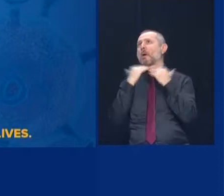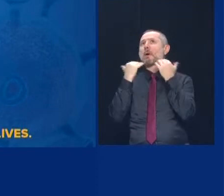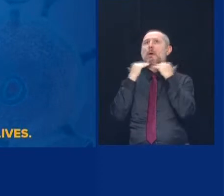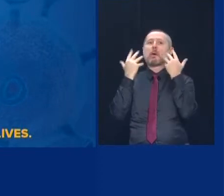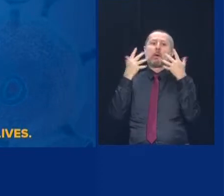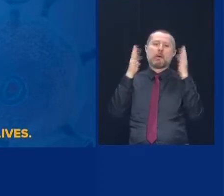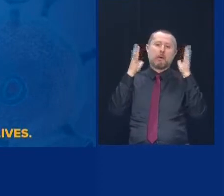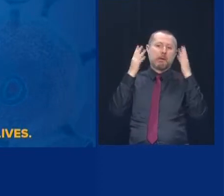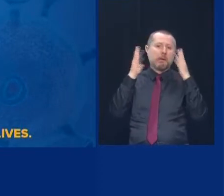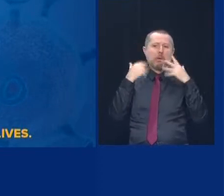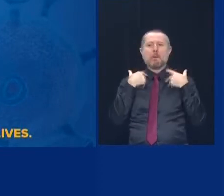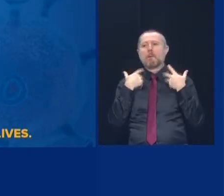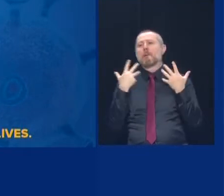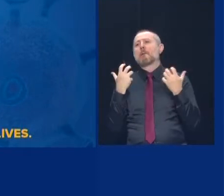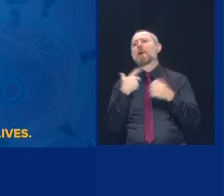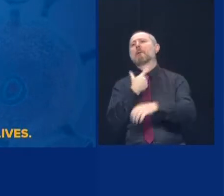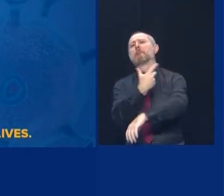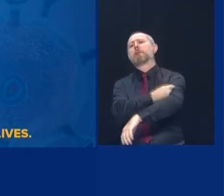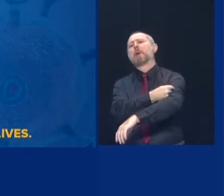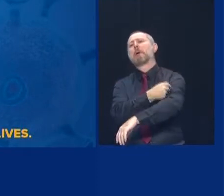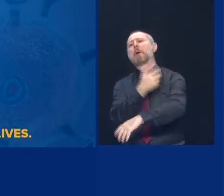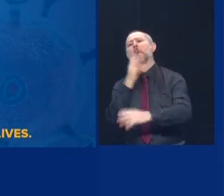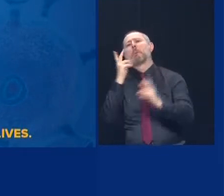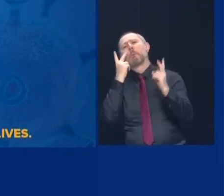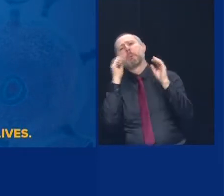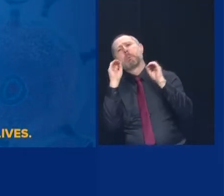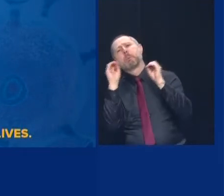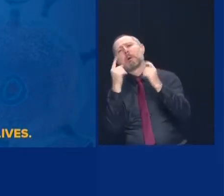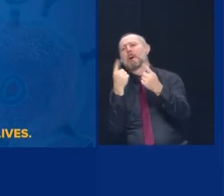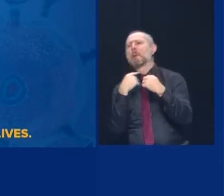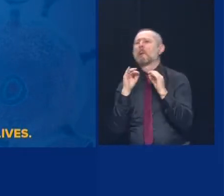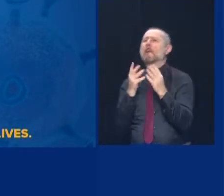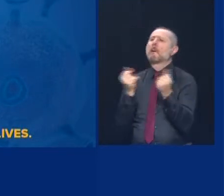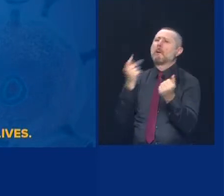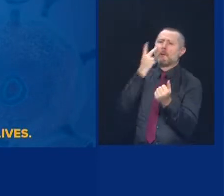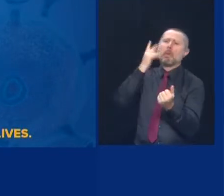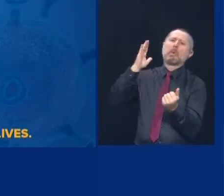ISOLATION IS DEPRESSING. COVID FATIGUE, I DON'T WANT TO DO THIS ANYMORE. WELL, THERE'S A VACCINE, IT'S